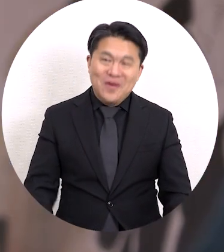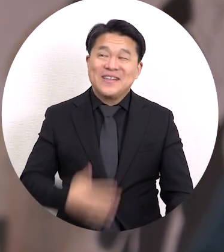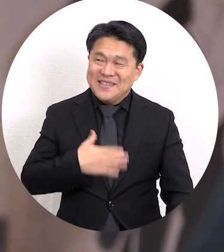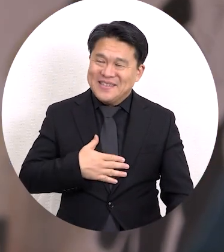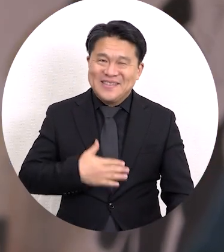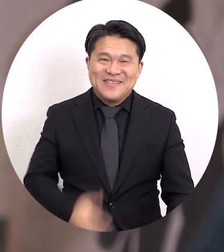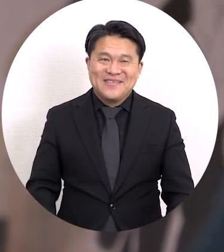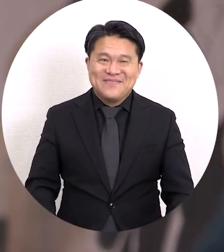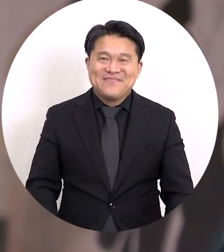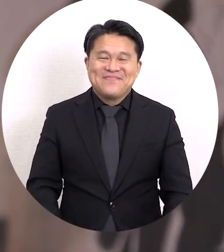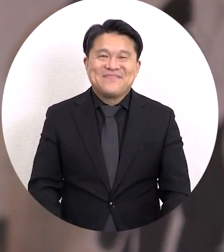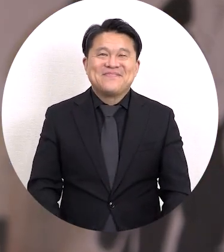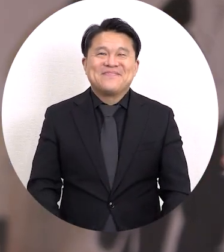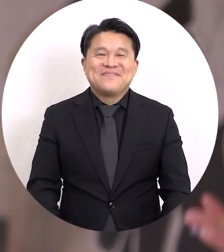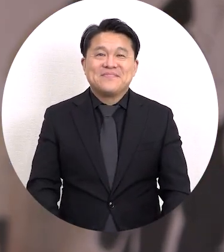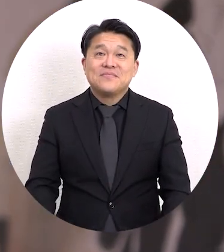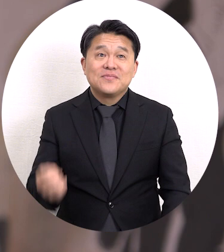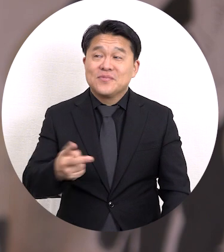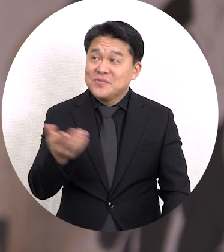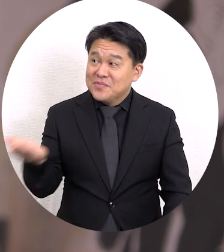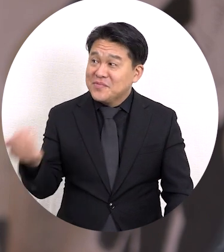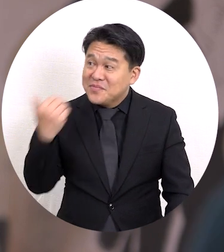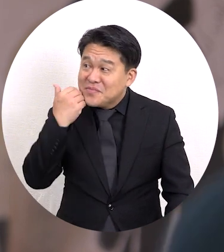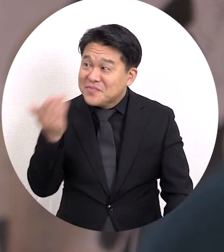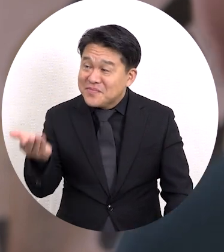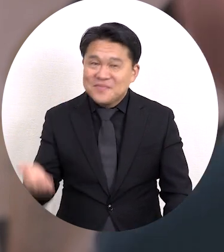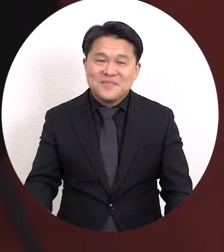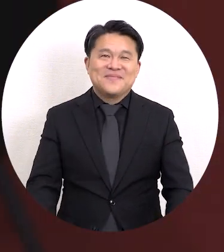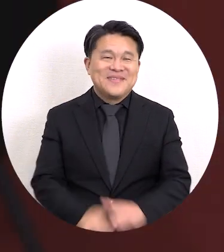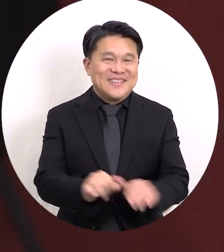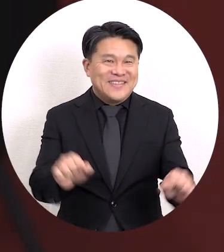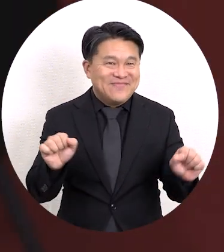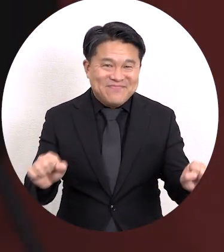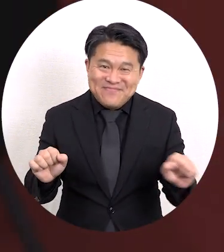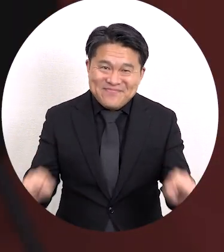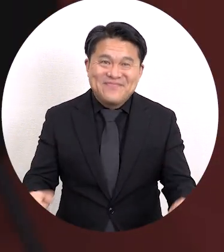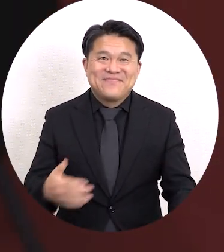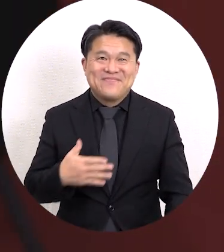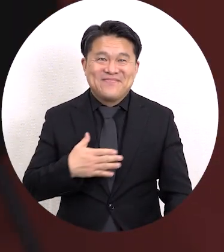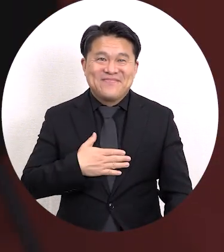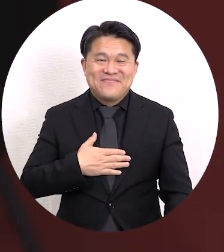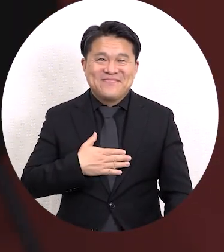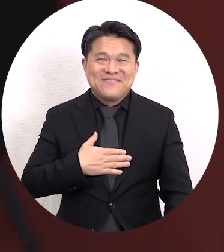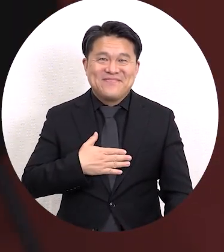I look forward to seeing your continued success. Also, our professor sitting next to us... Hello, I’m Mikyung Lee,